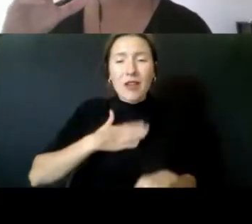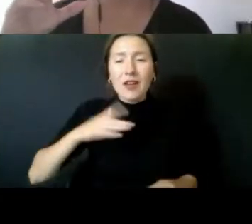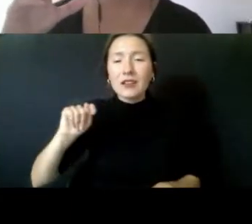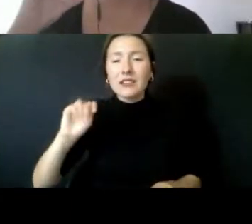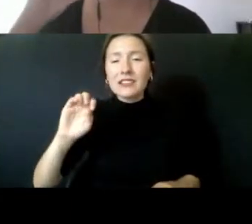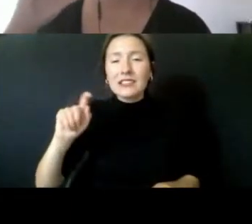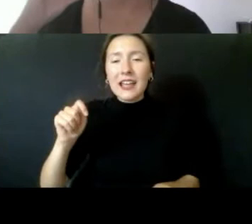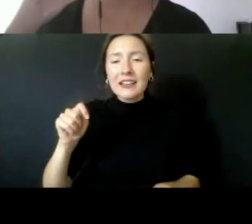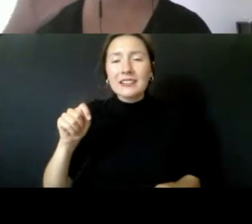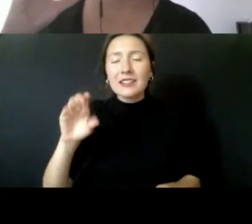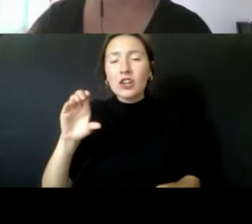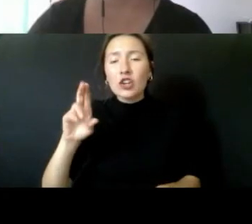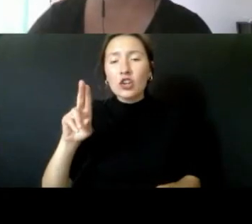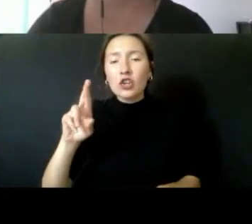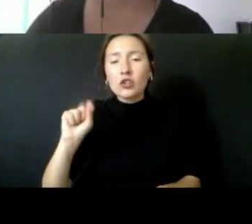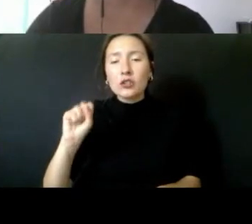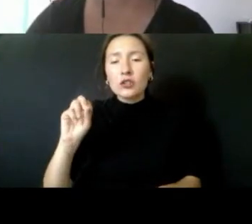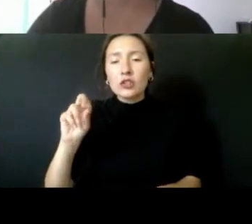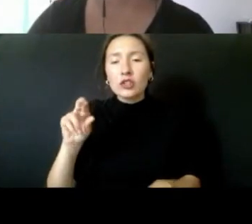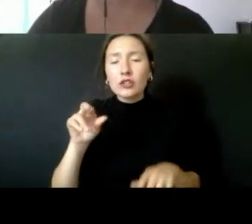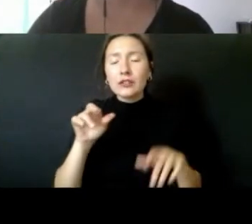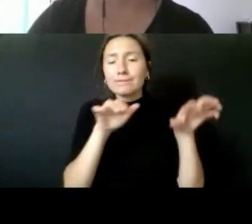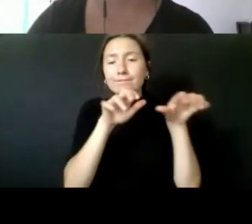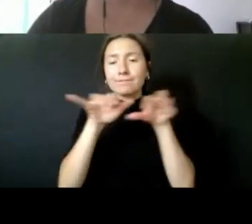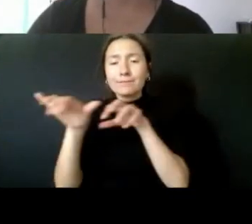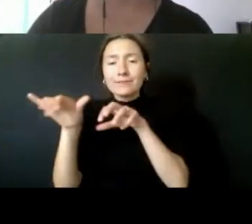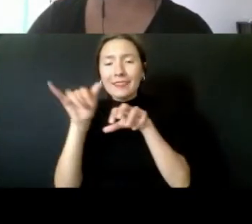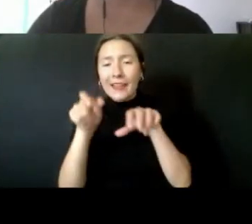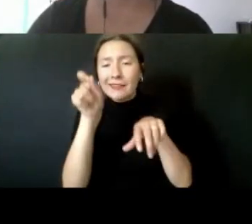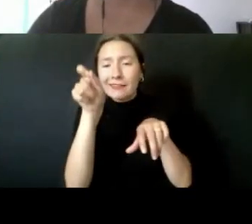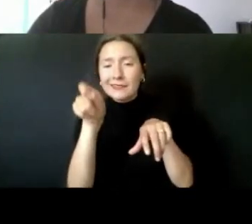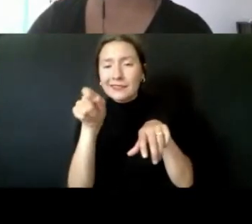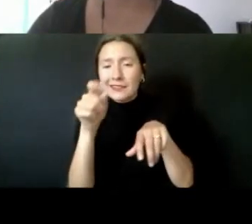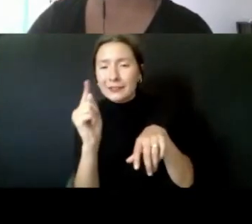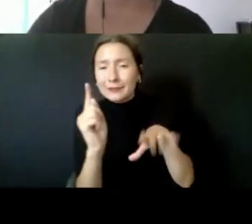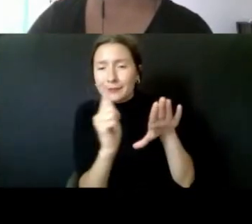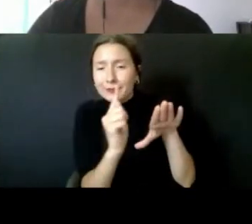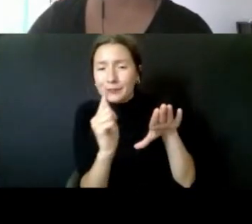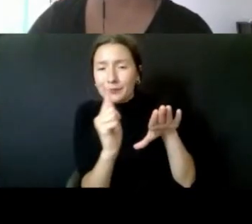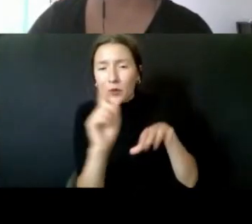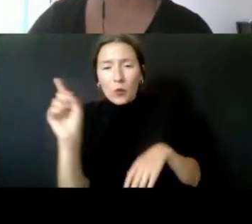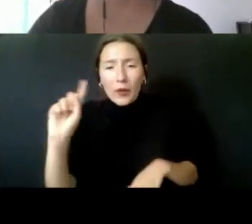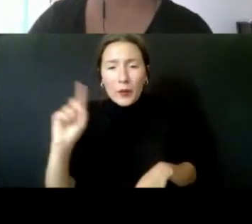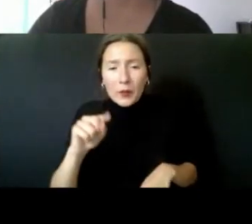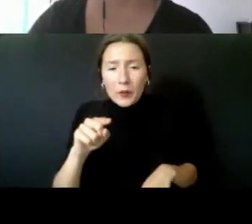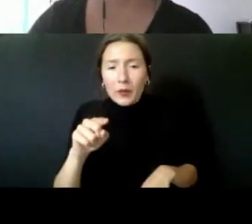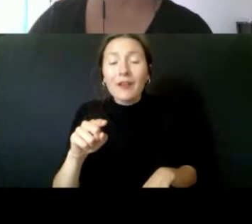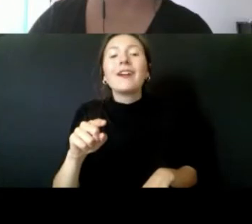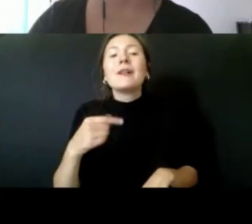so what i've done is i've actually uh made my cursor a little bit bigger as well as chosen a